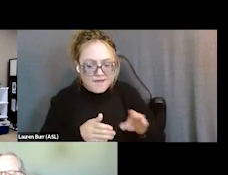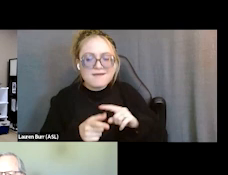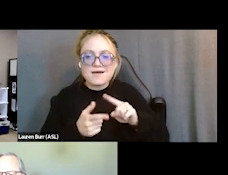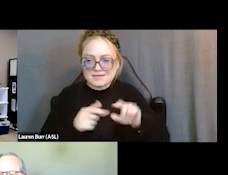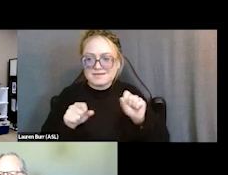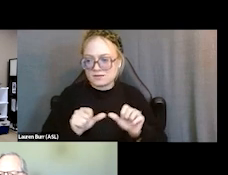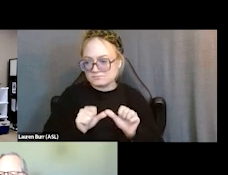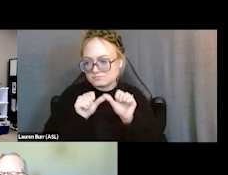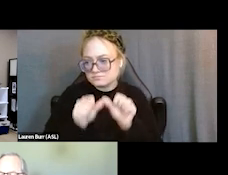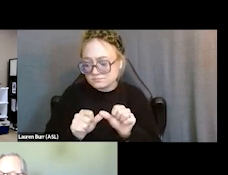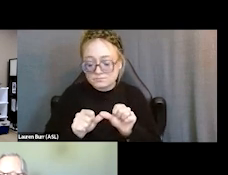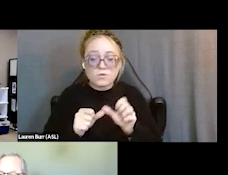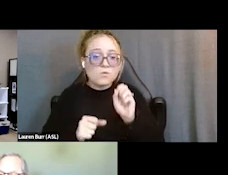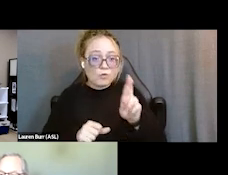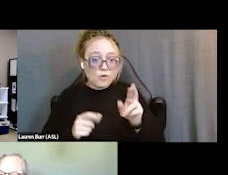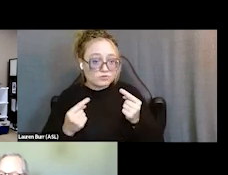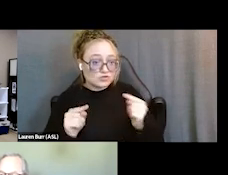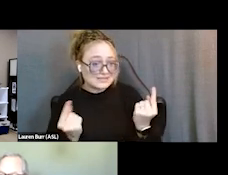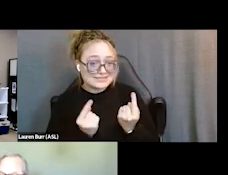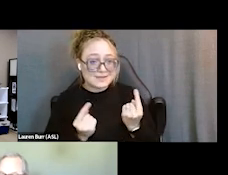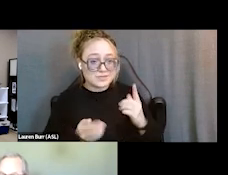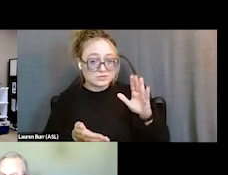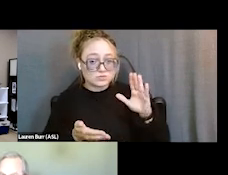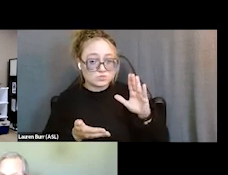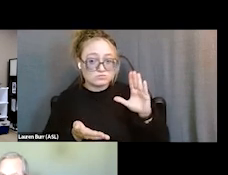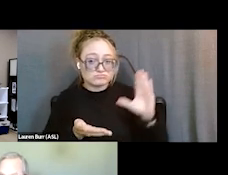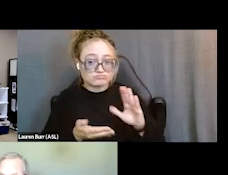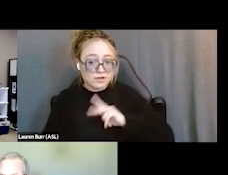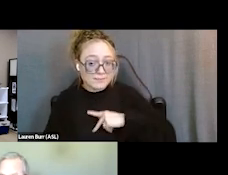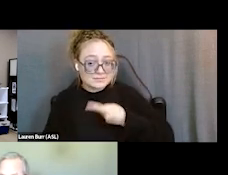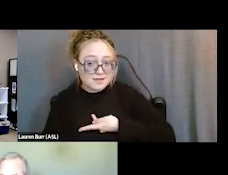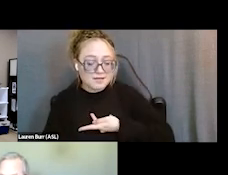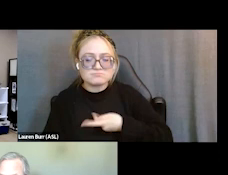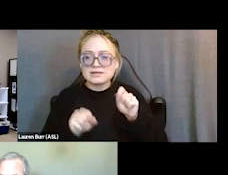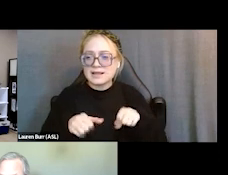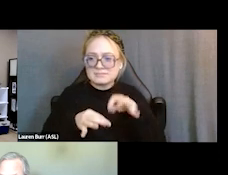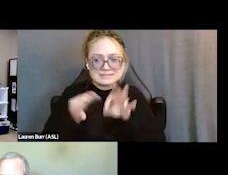Can we try something to help you feel not as upset? So these can be very simple, distracting techniques,